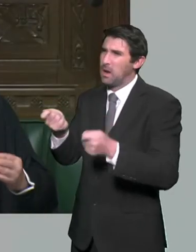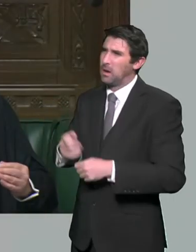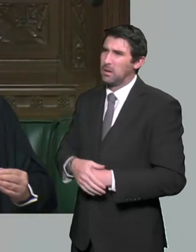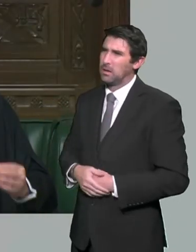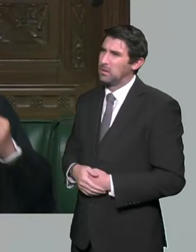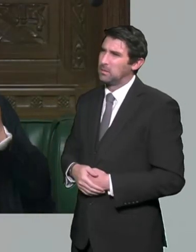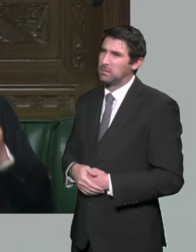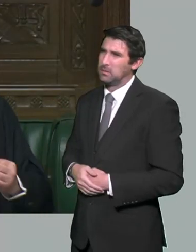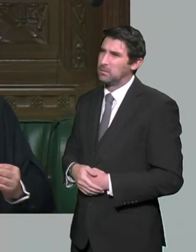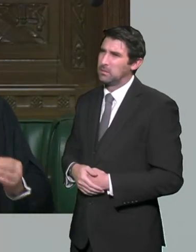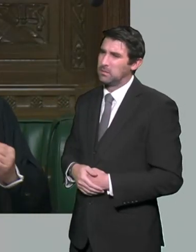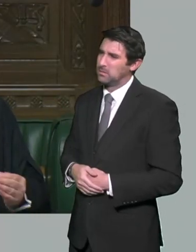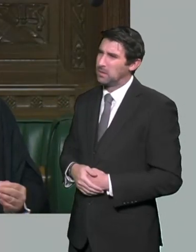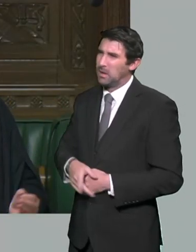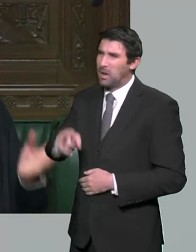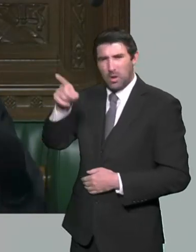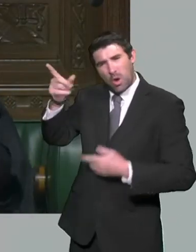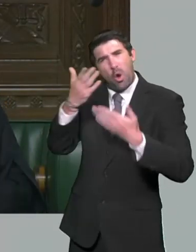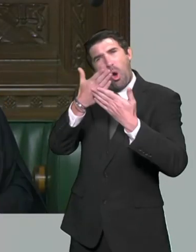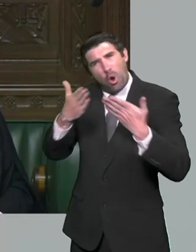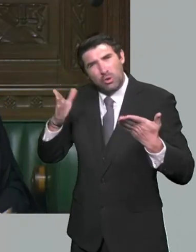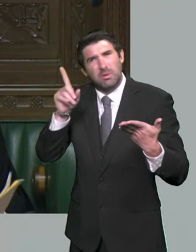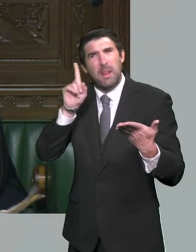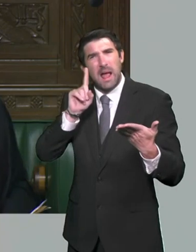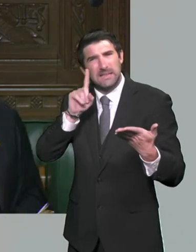Lady has been here long enough to know that points of order come at the end.